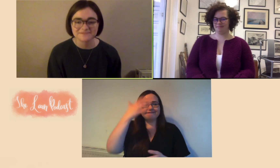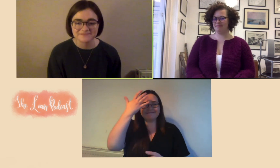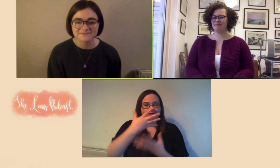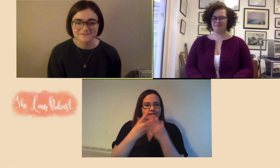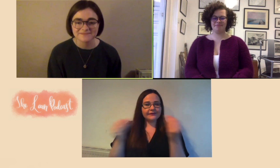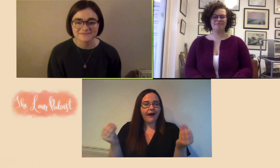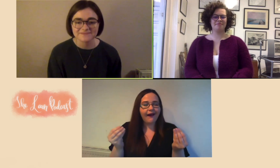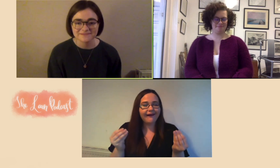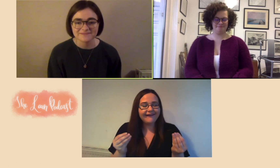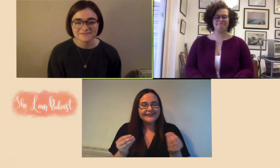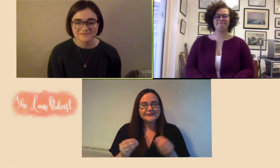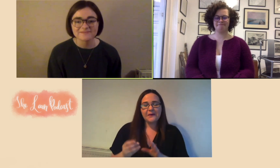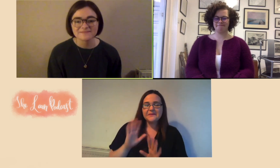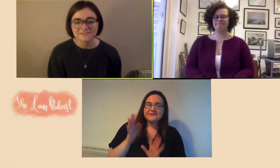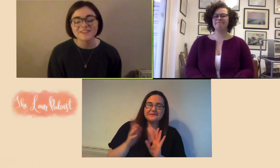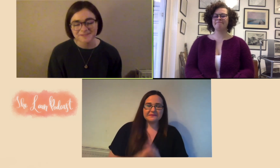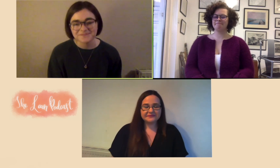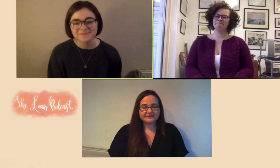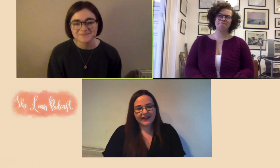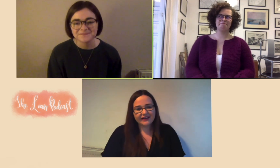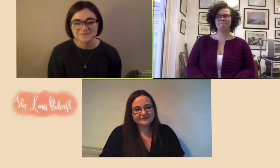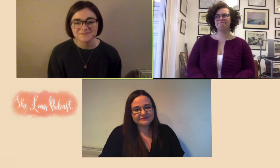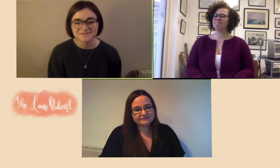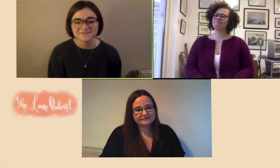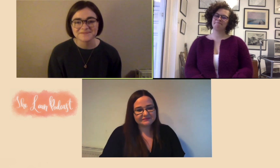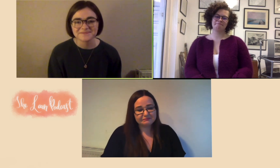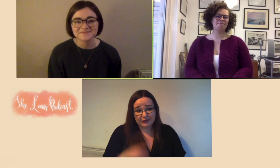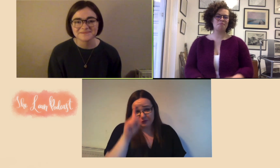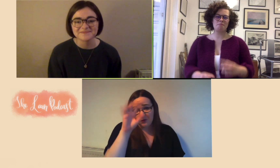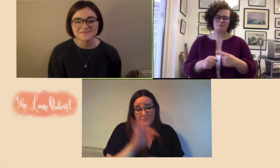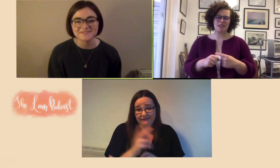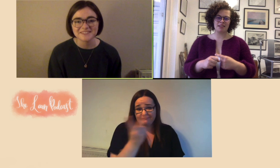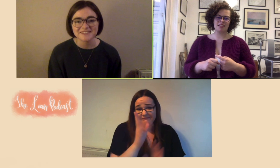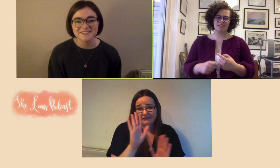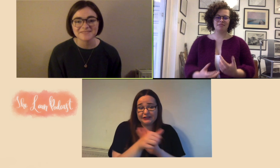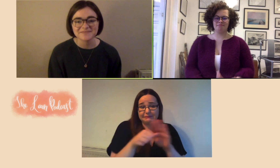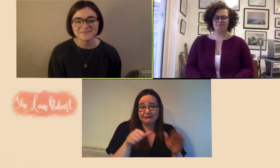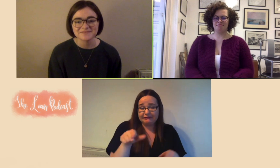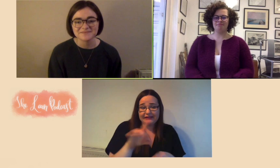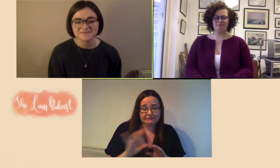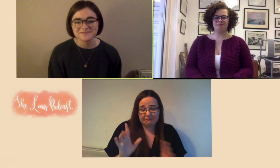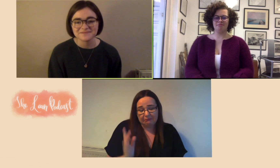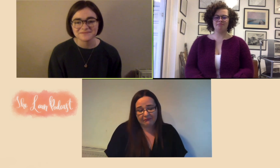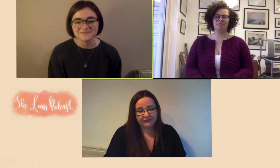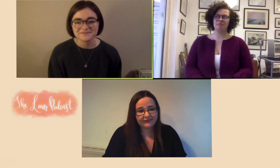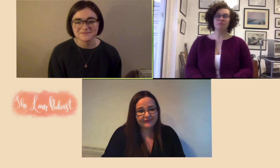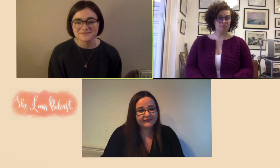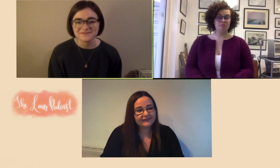to recognize and to see the deaf participants. But for me as a deaf participant on that meeting,